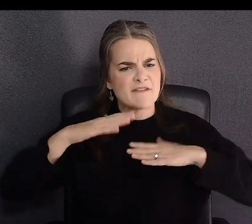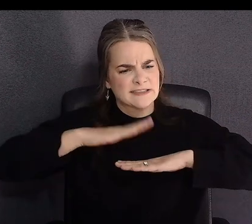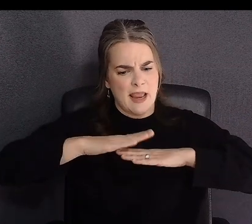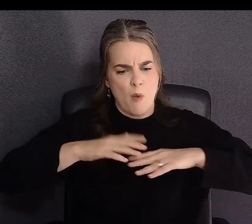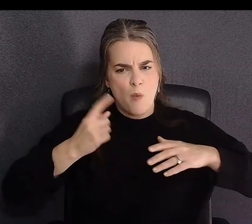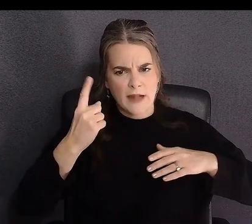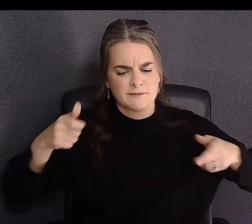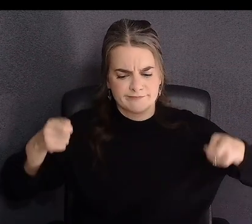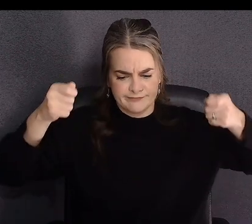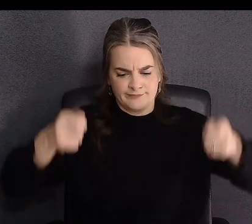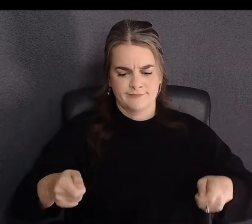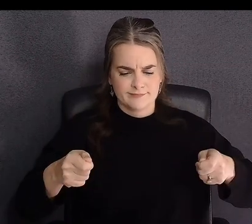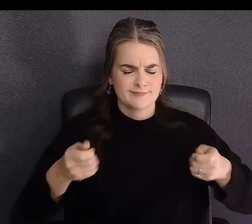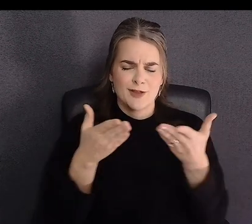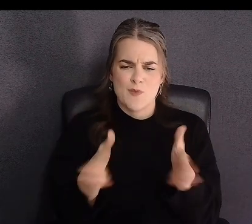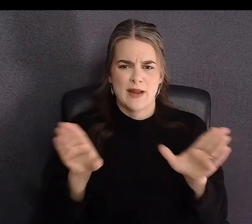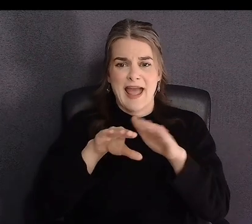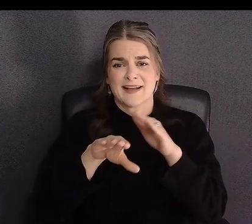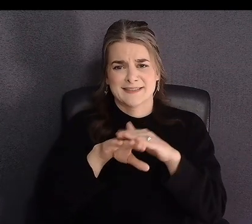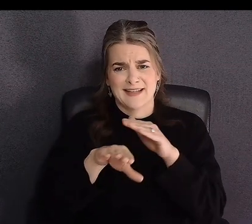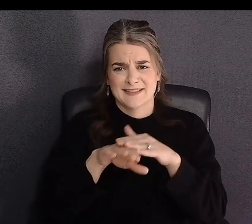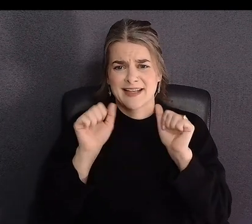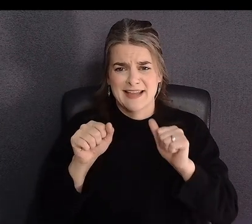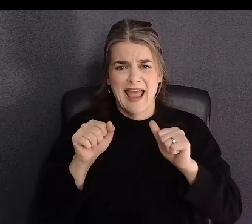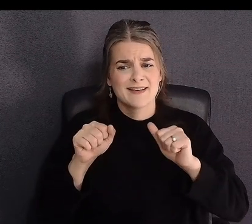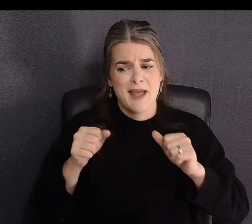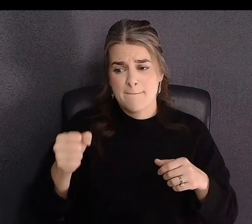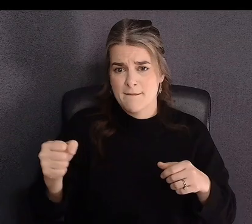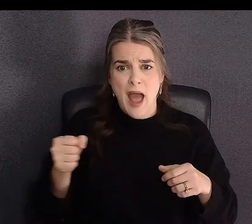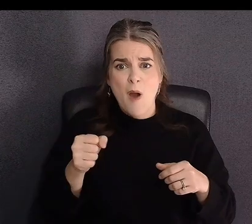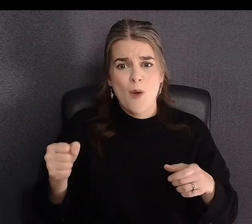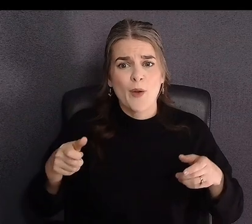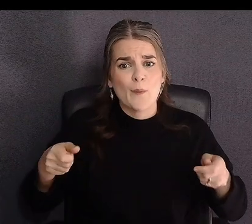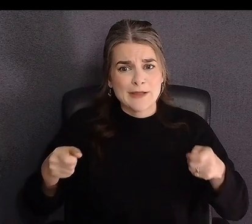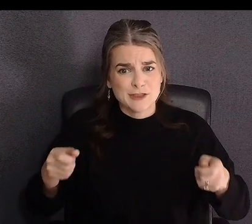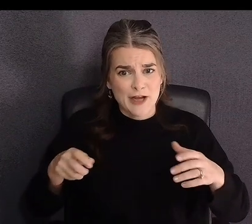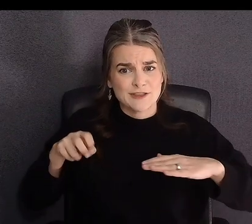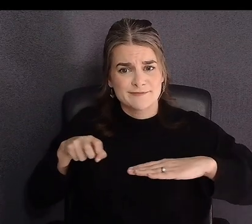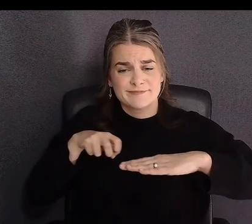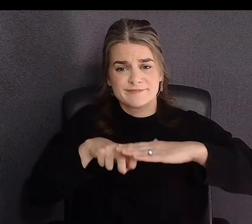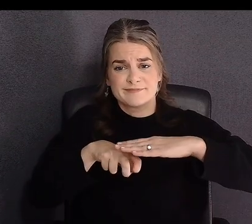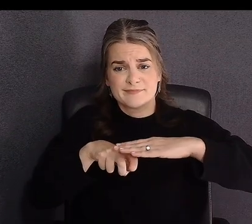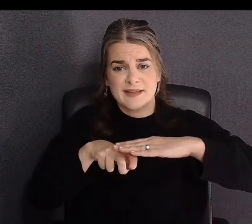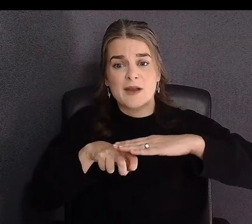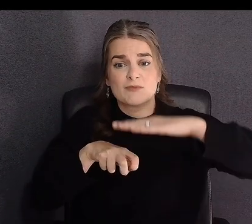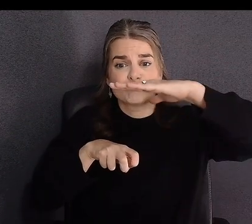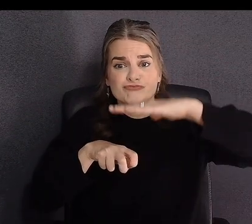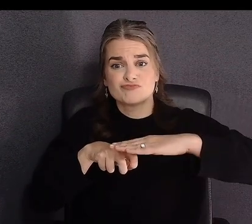They have a wide access to them. They're very wide, so you can fit powered wheelchairs into them. They raise and lower and adapt to whatever